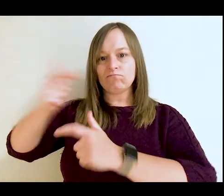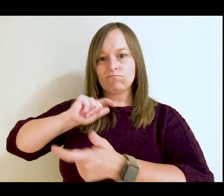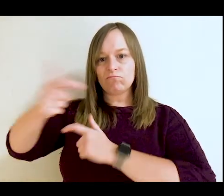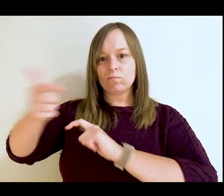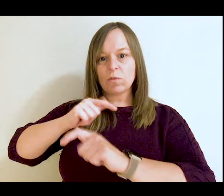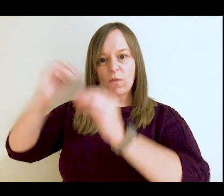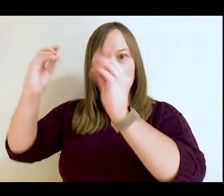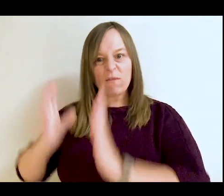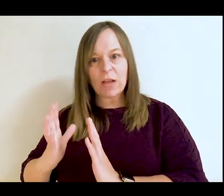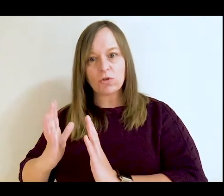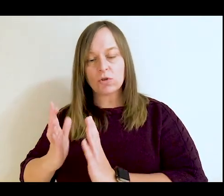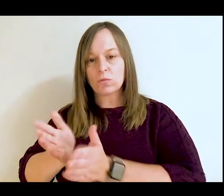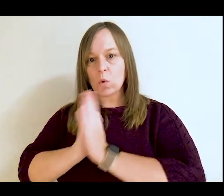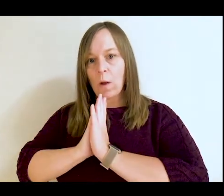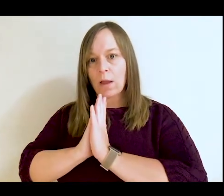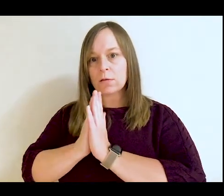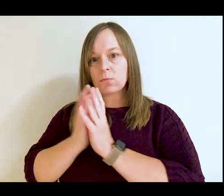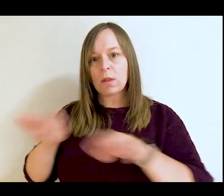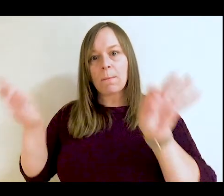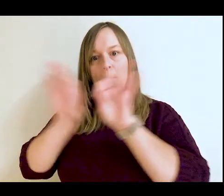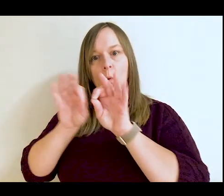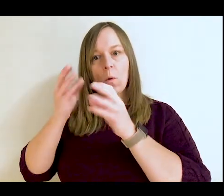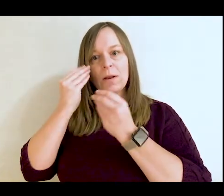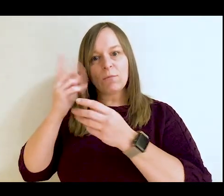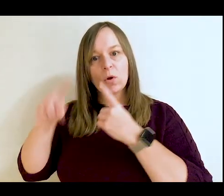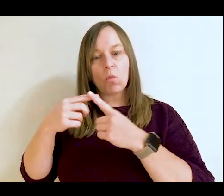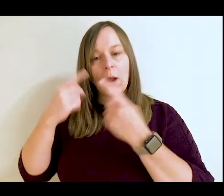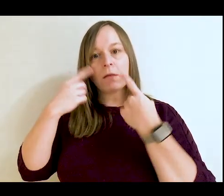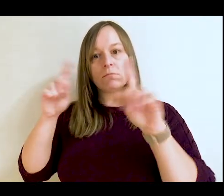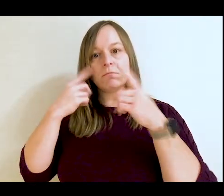information from professors when important information is announced